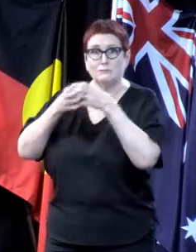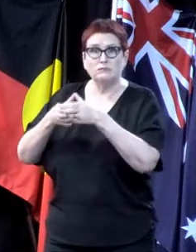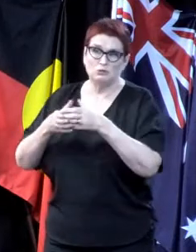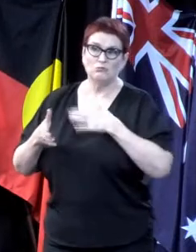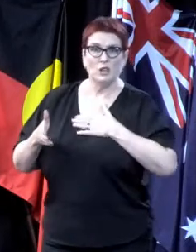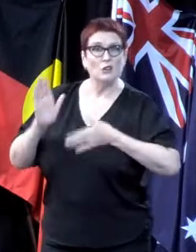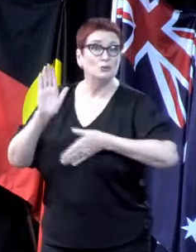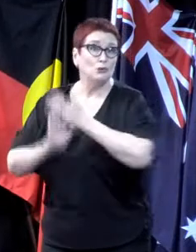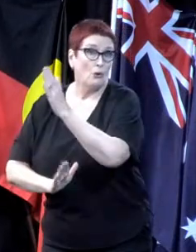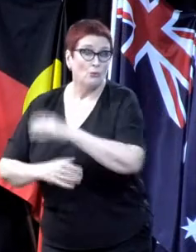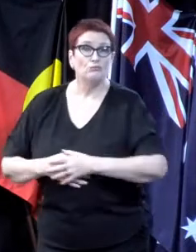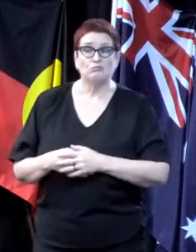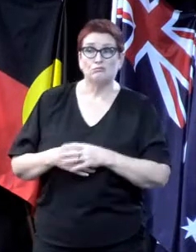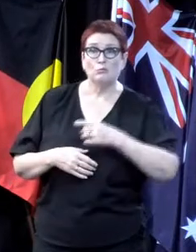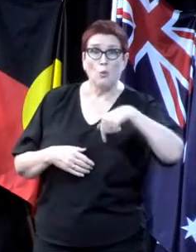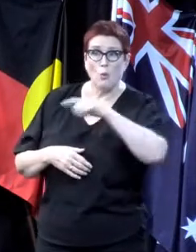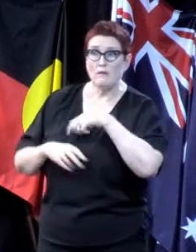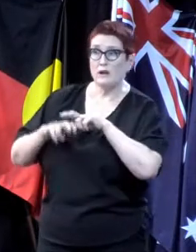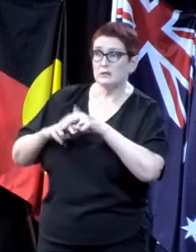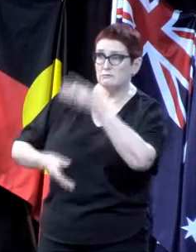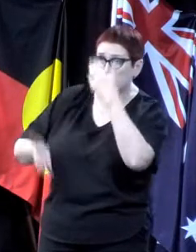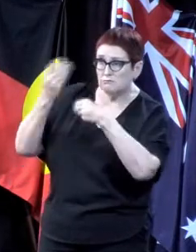And we will have information given to us there.